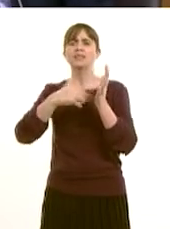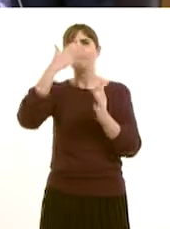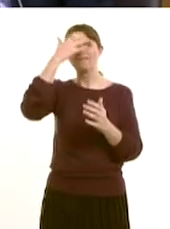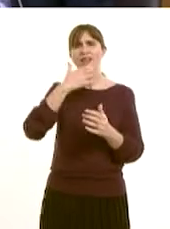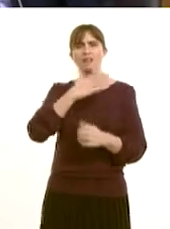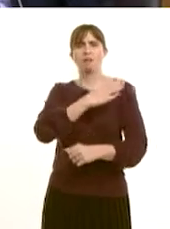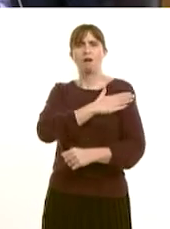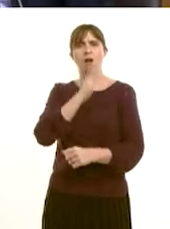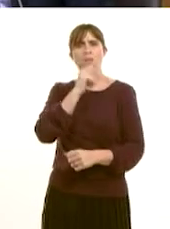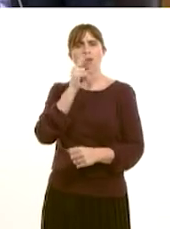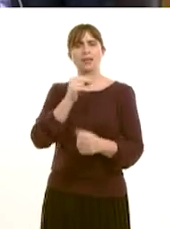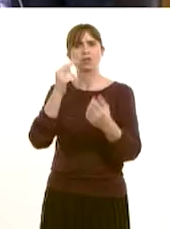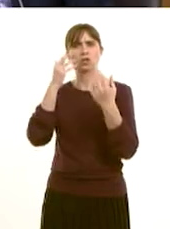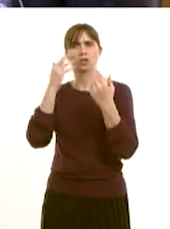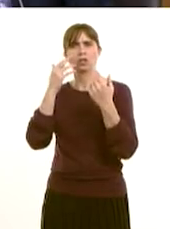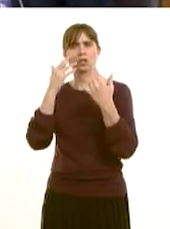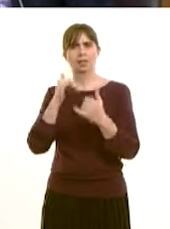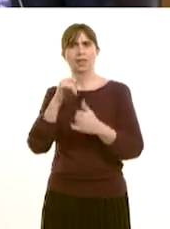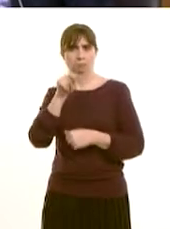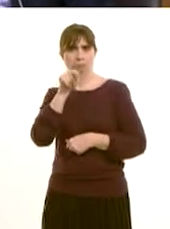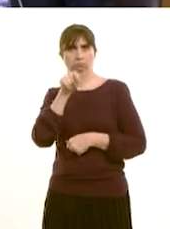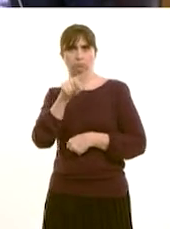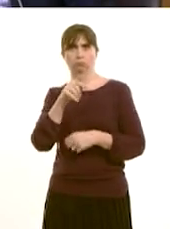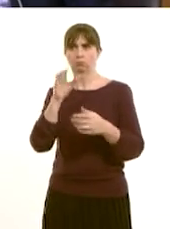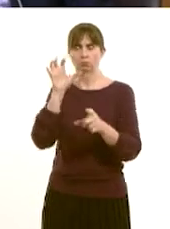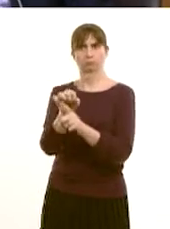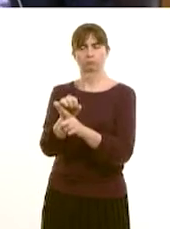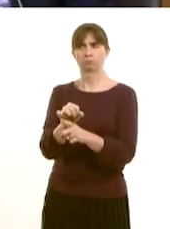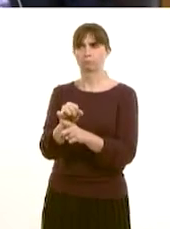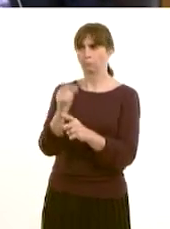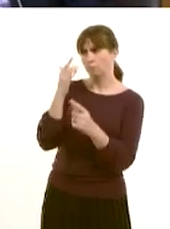enables call takers in ambulance control to identify people who may have had a stroke